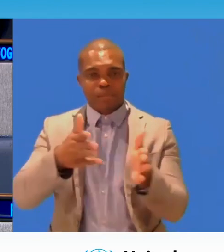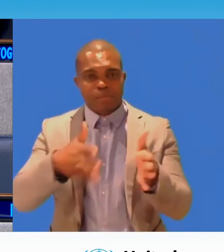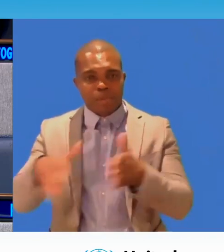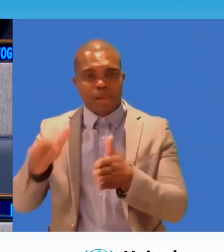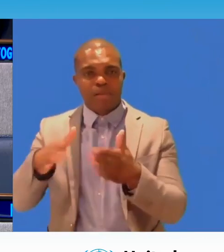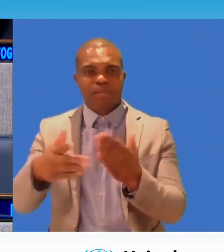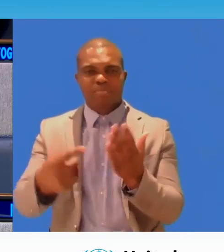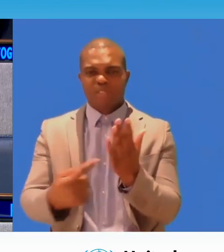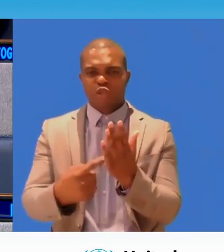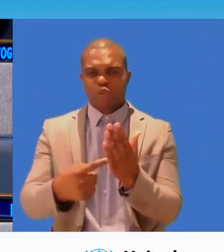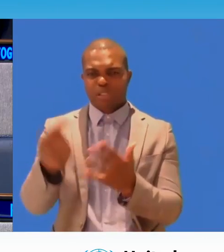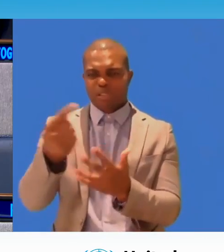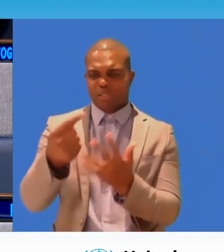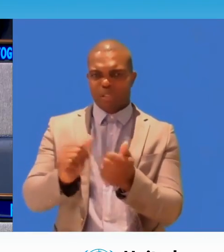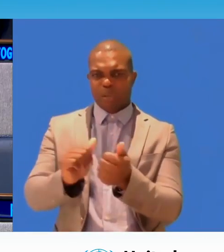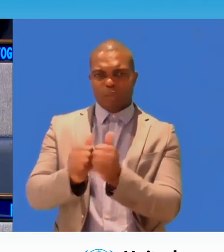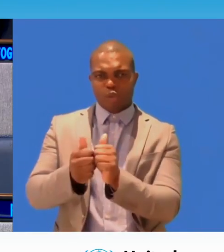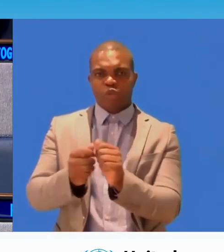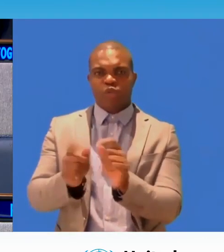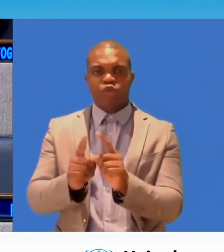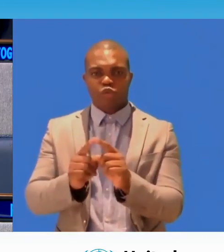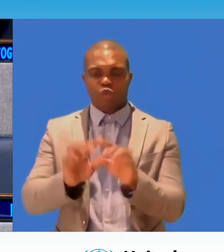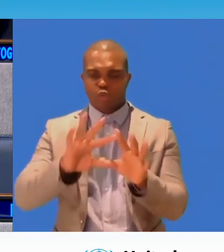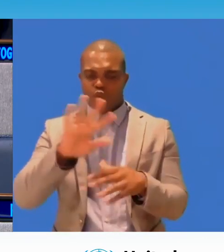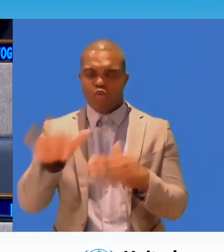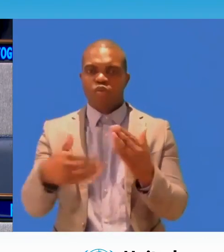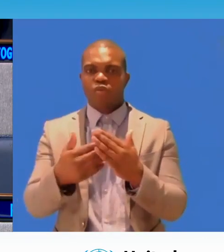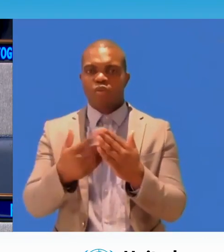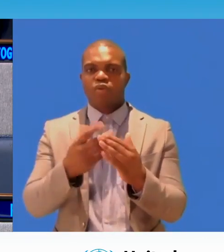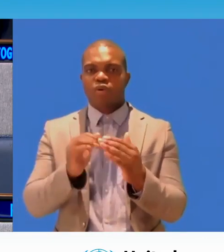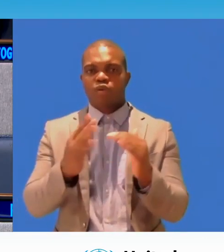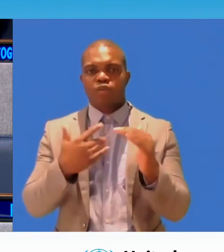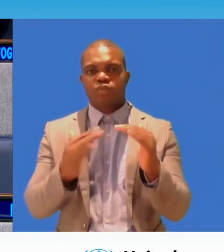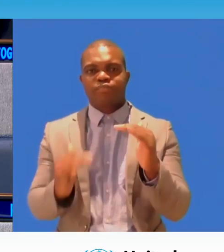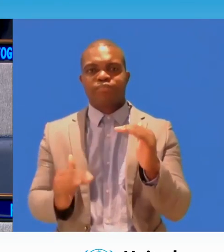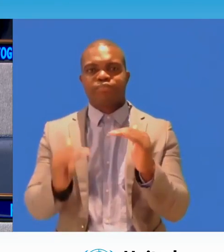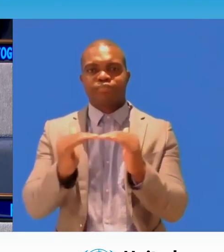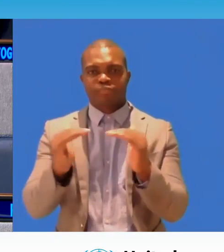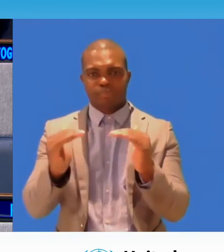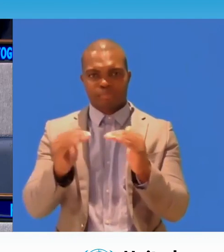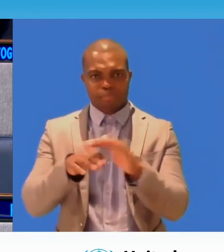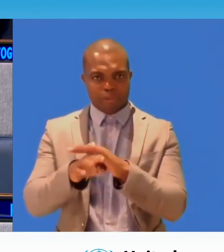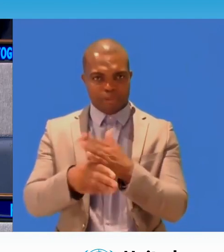comp